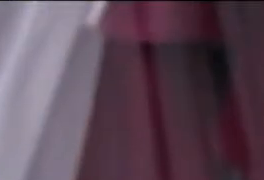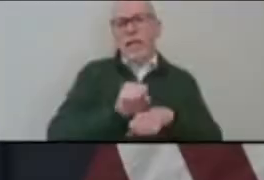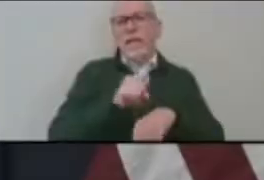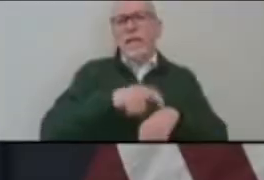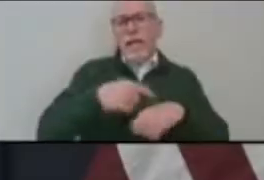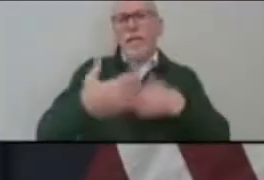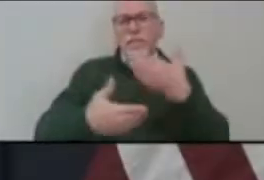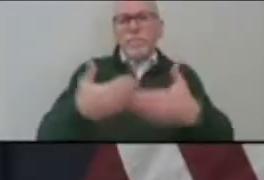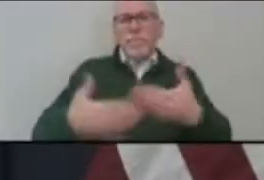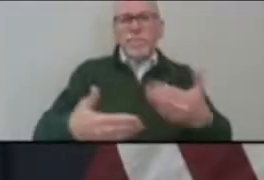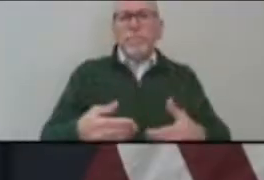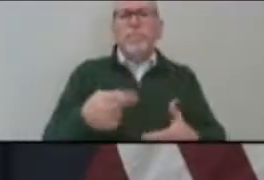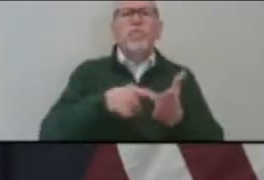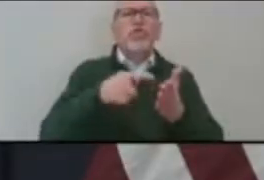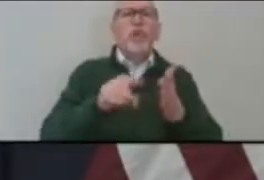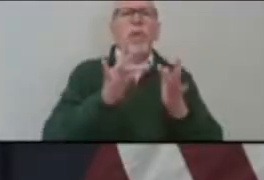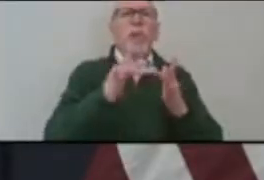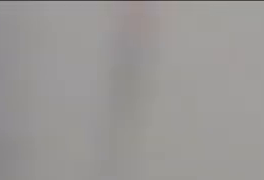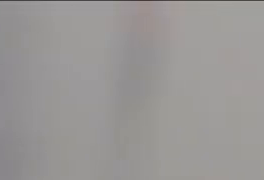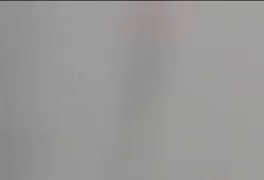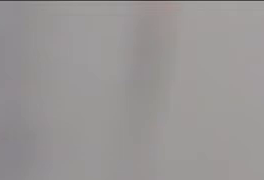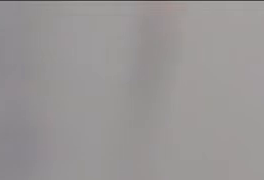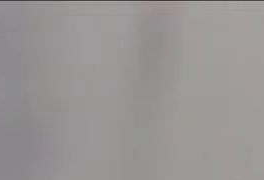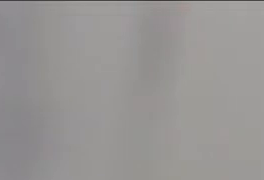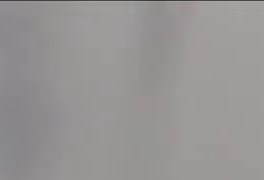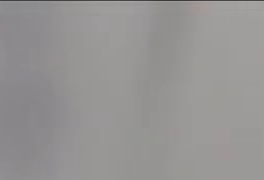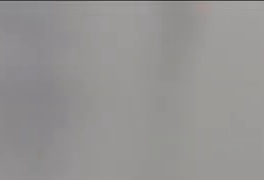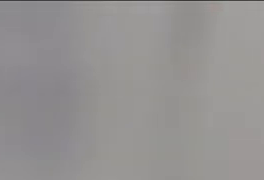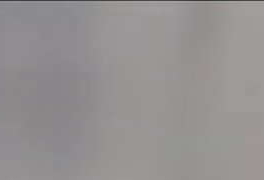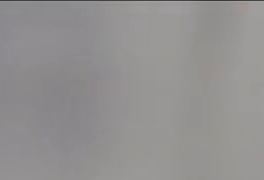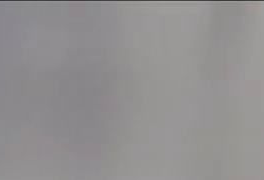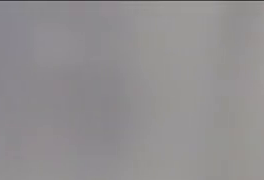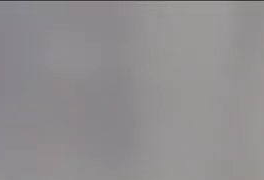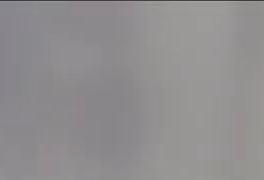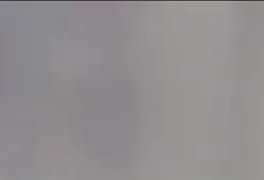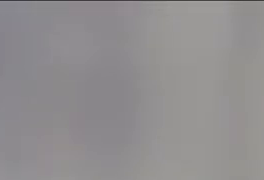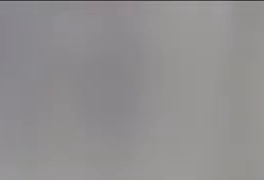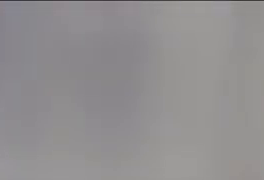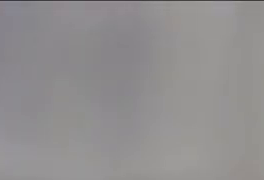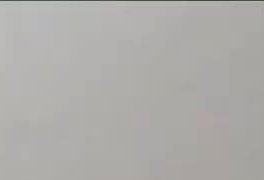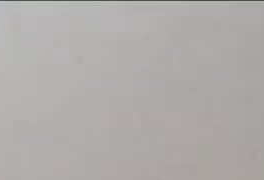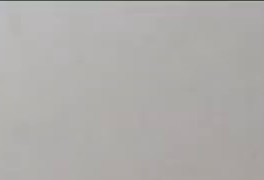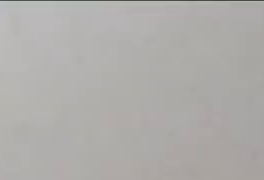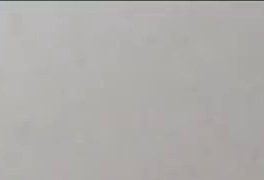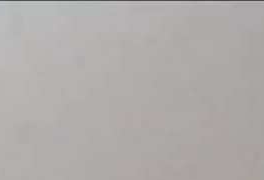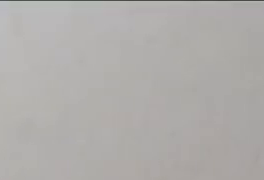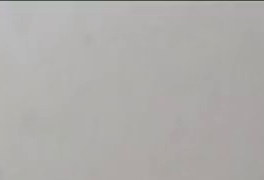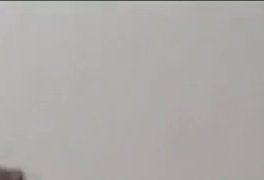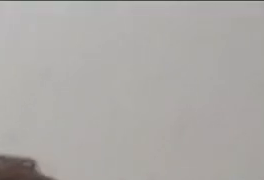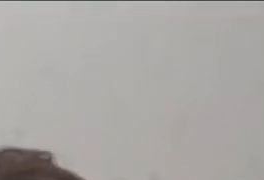only vaccines available are those distributed by Moderna and Pfizer but Indiana Department of Health's chief